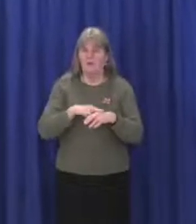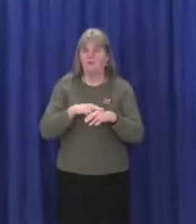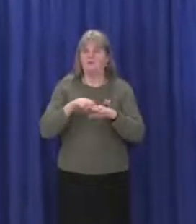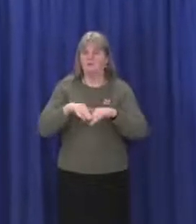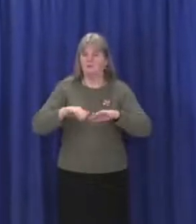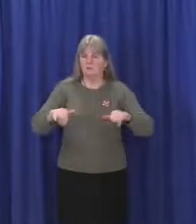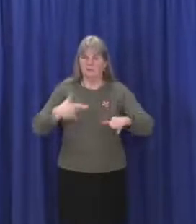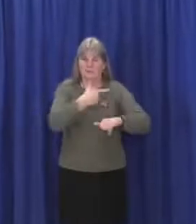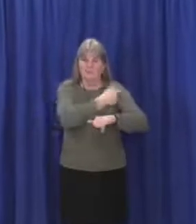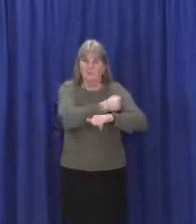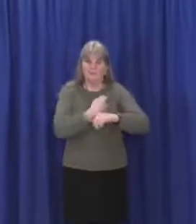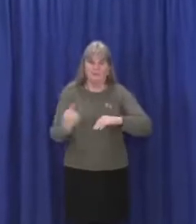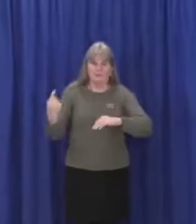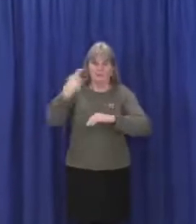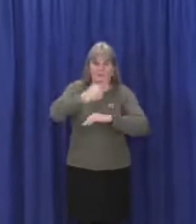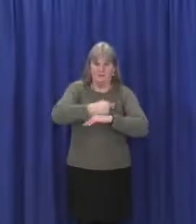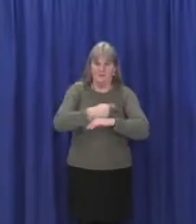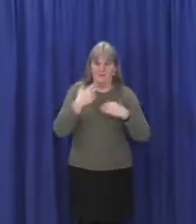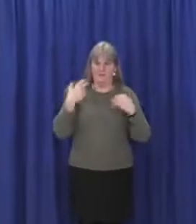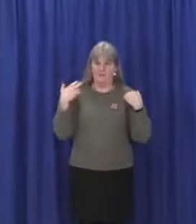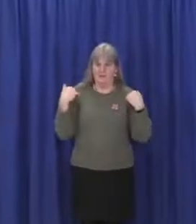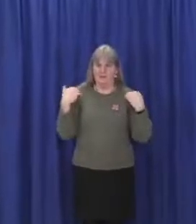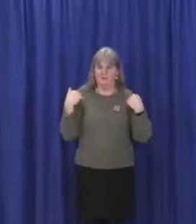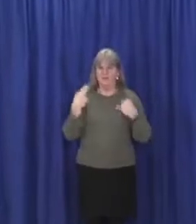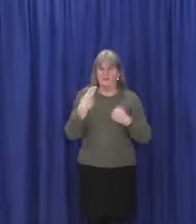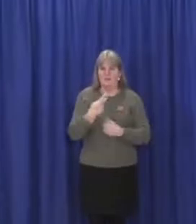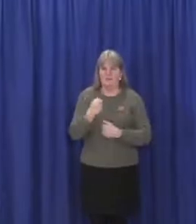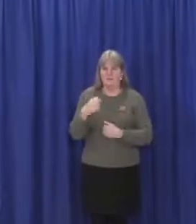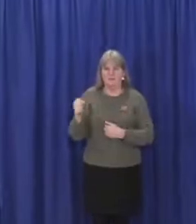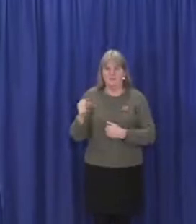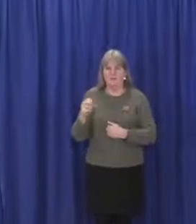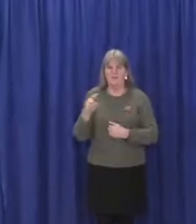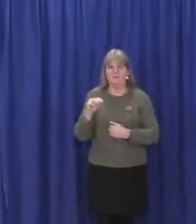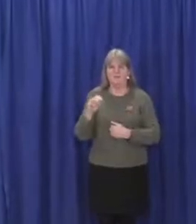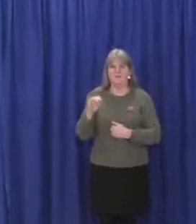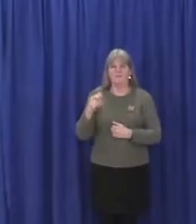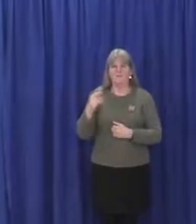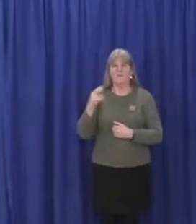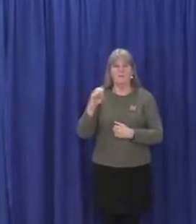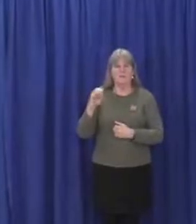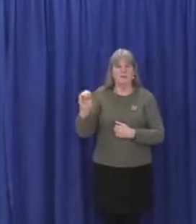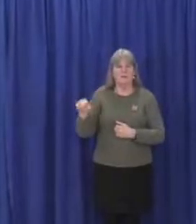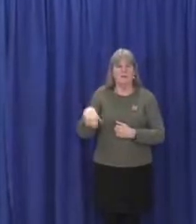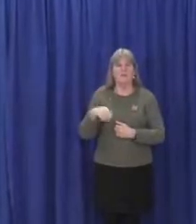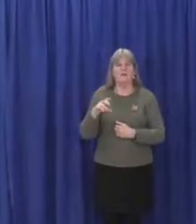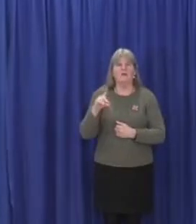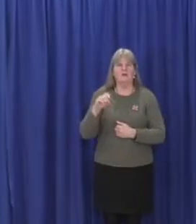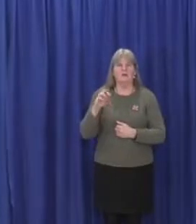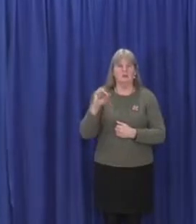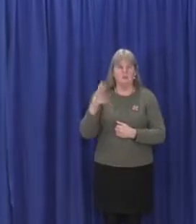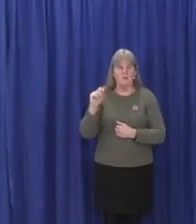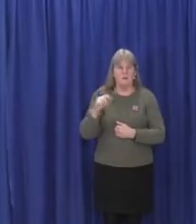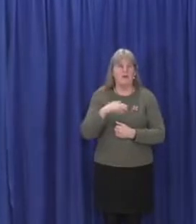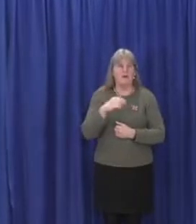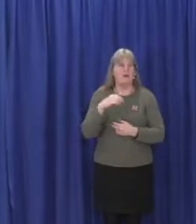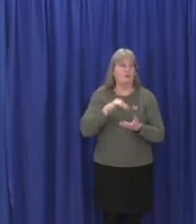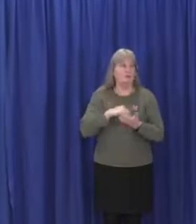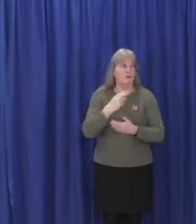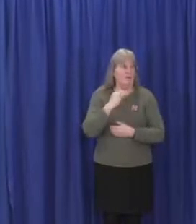And it will feature a Minister of Health and Social Services, Tracy-Anne McPhee, Dr. Elliott, and Dr. Katherine Smart. So stay tuned. Thank you again